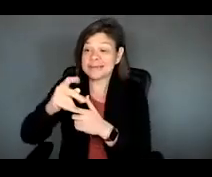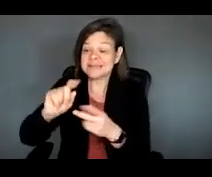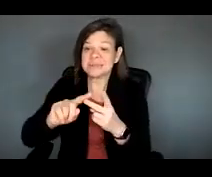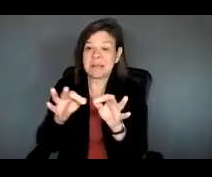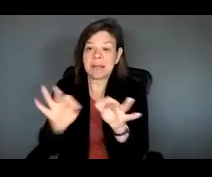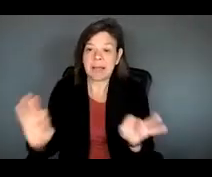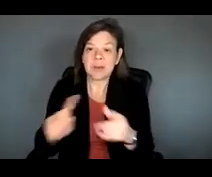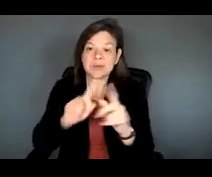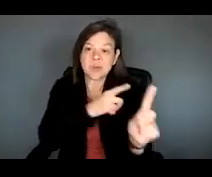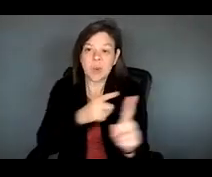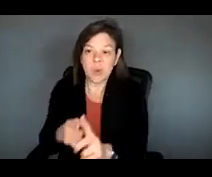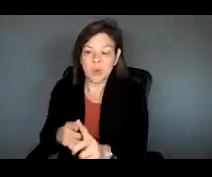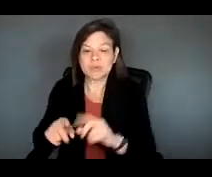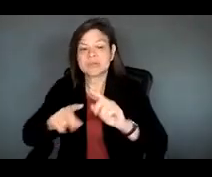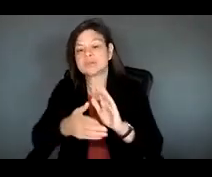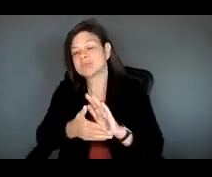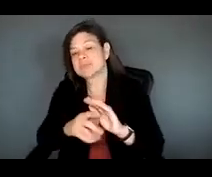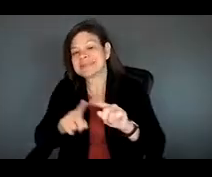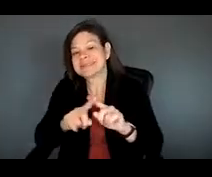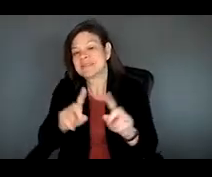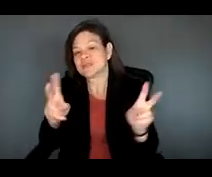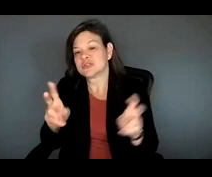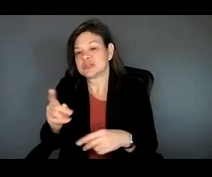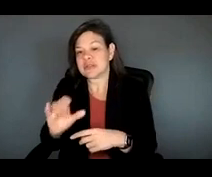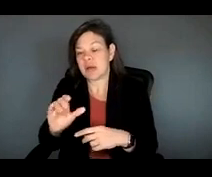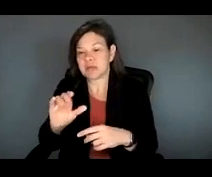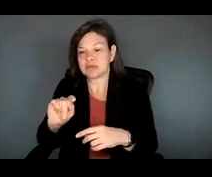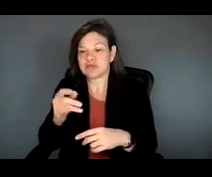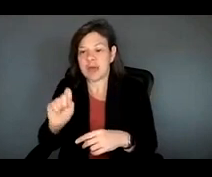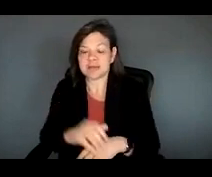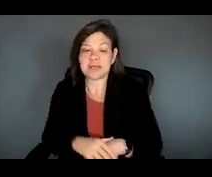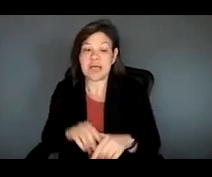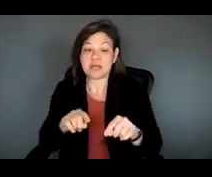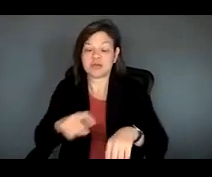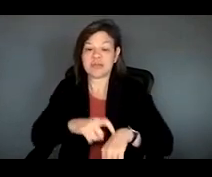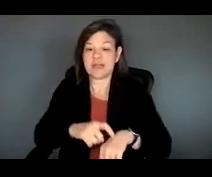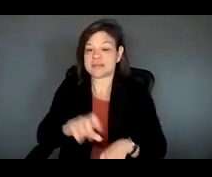We'll run through the different topic tracks. And during those sections Sarah Corrin will be presenting.